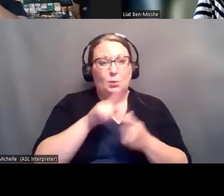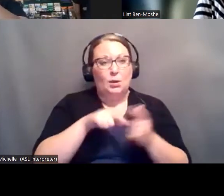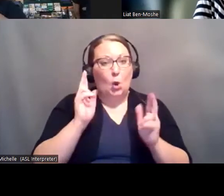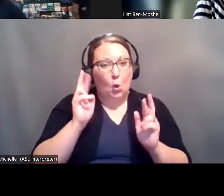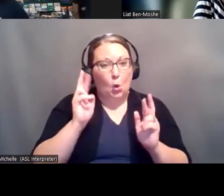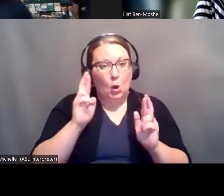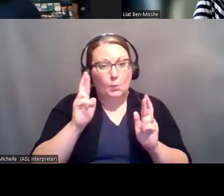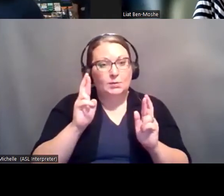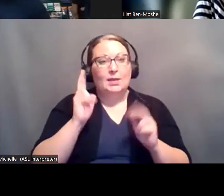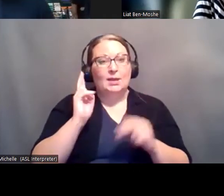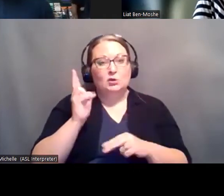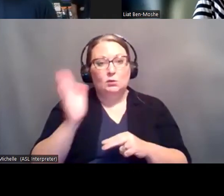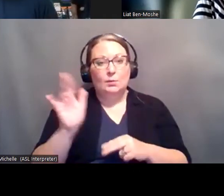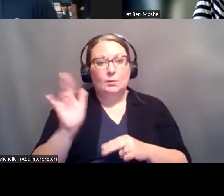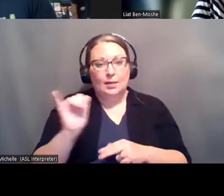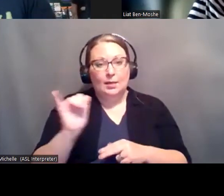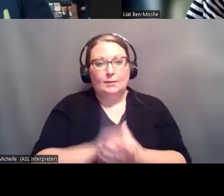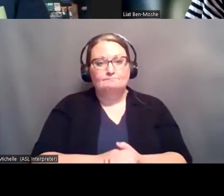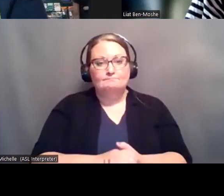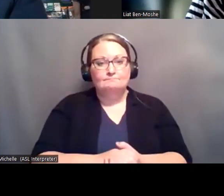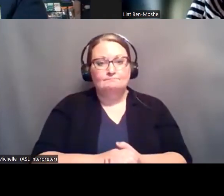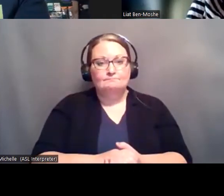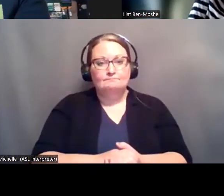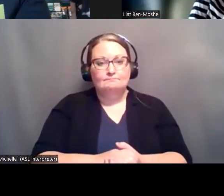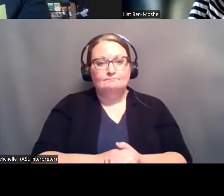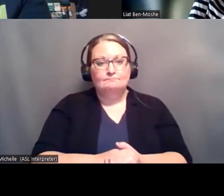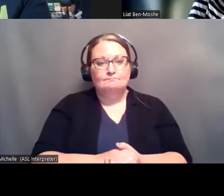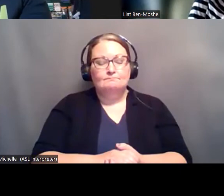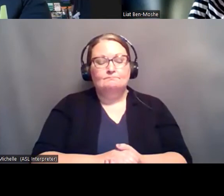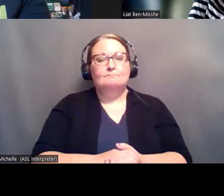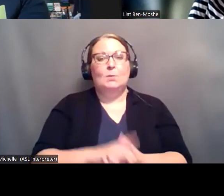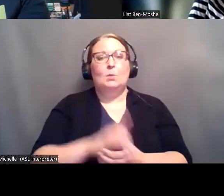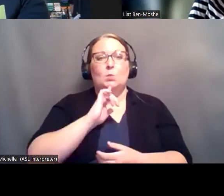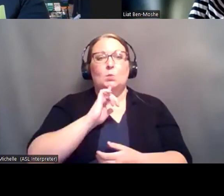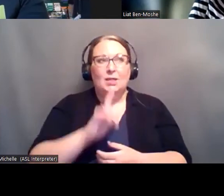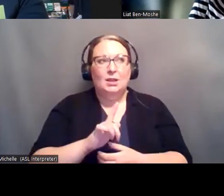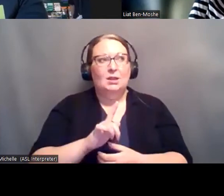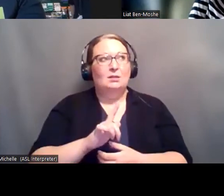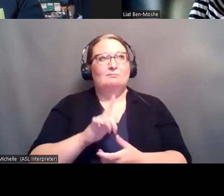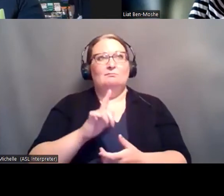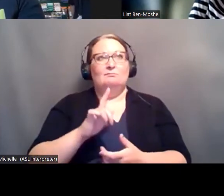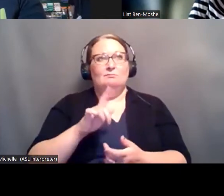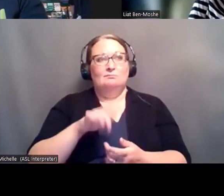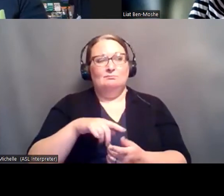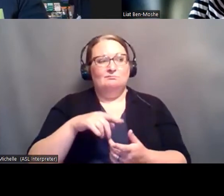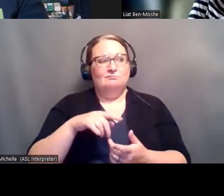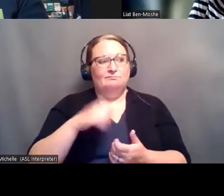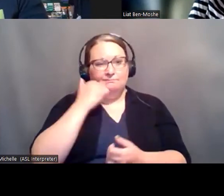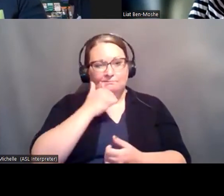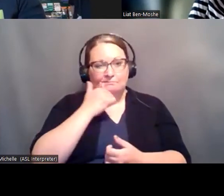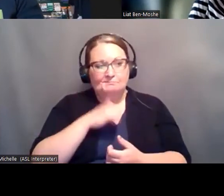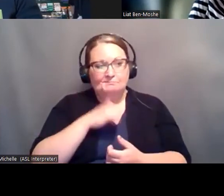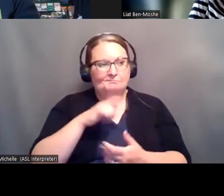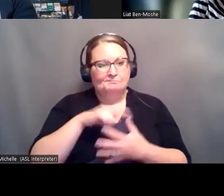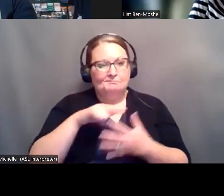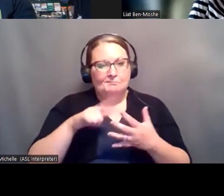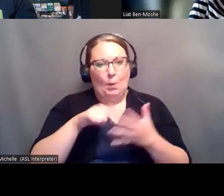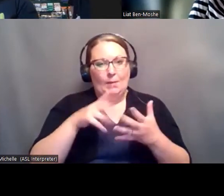as just like practically, truly, actually what's involved. Like what do we have to think about?